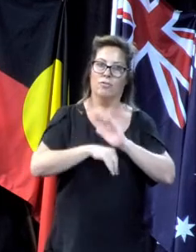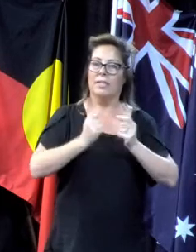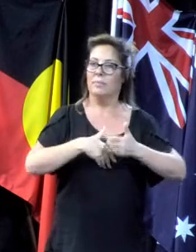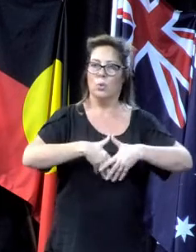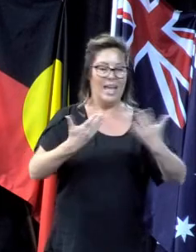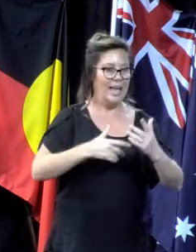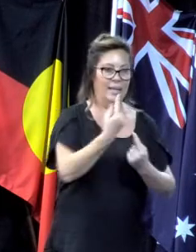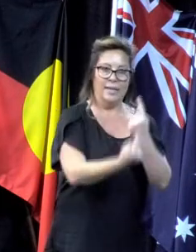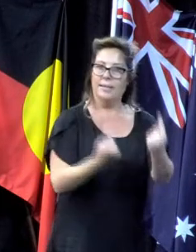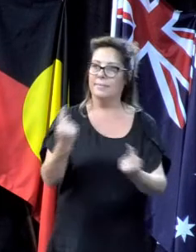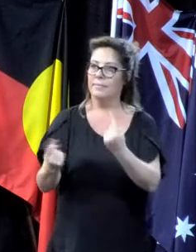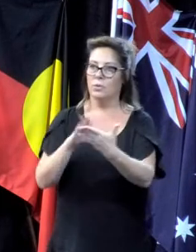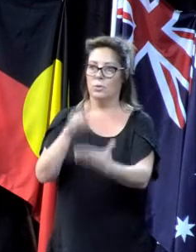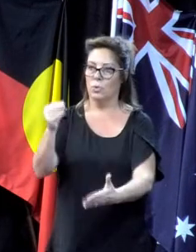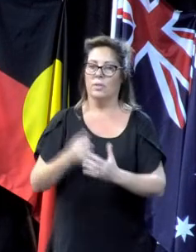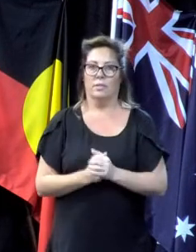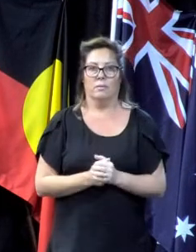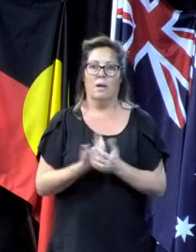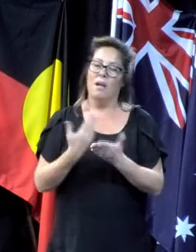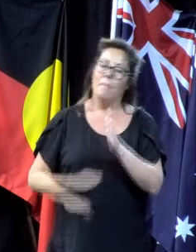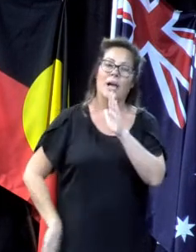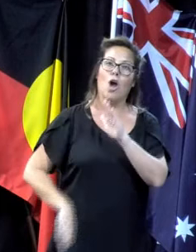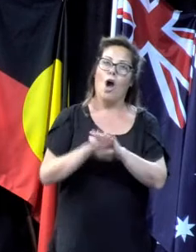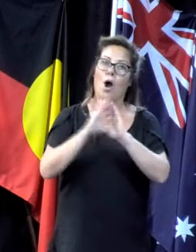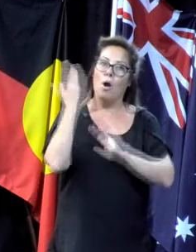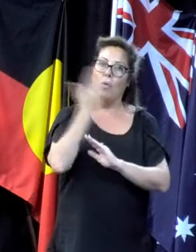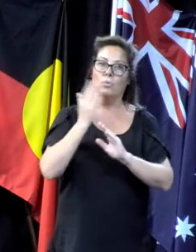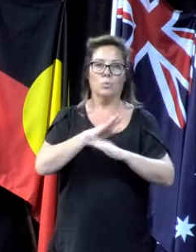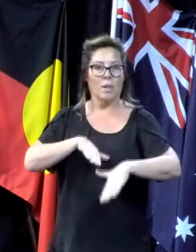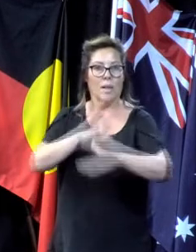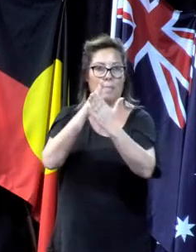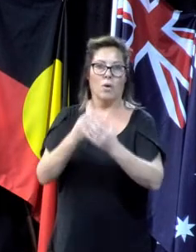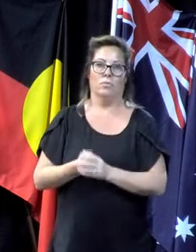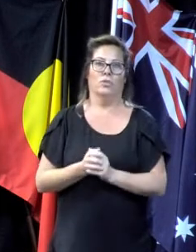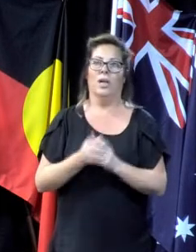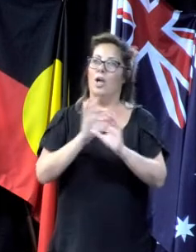required. No teacher walks into a classroom expecting to find 25 young